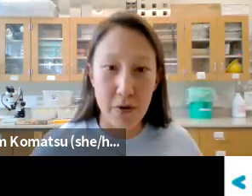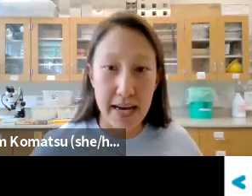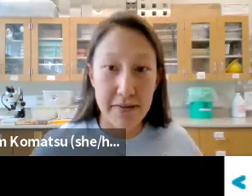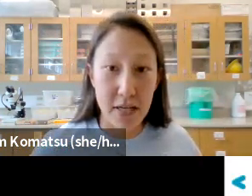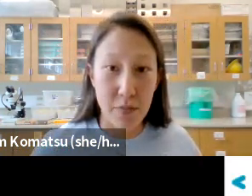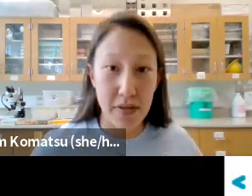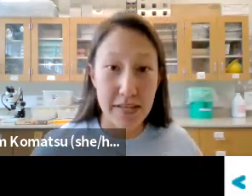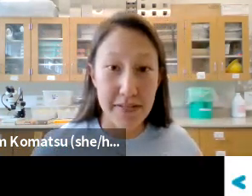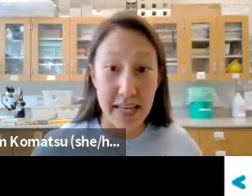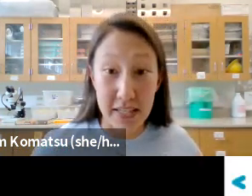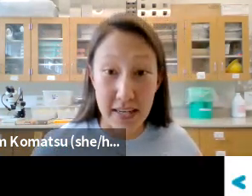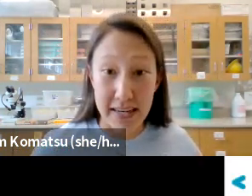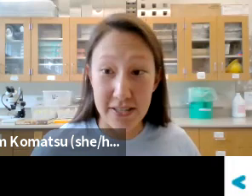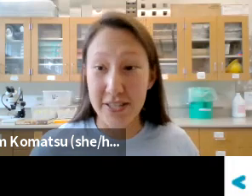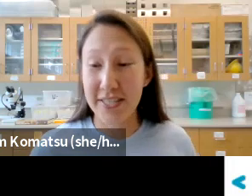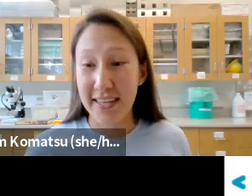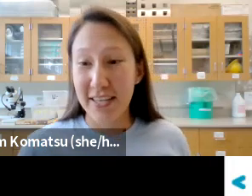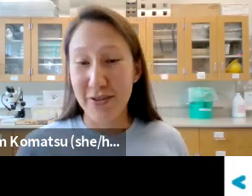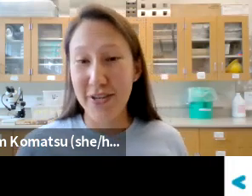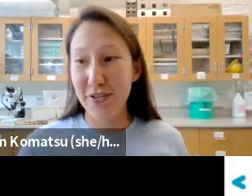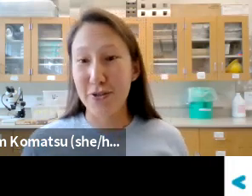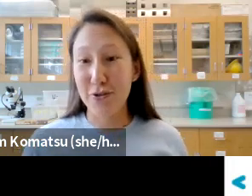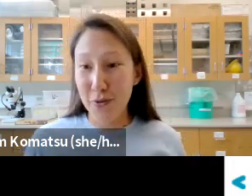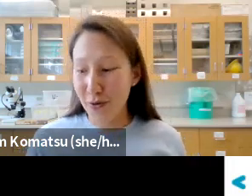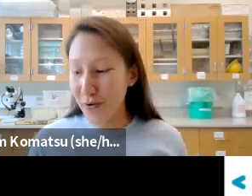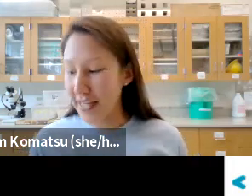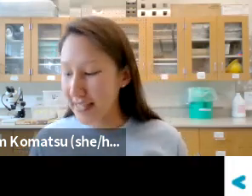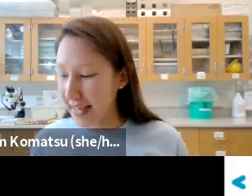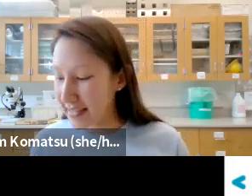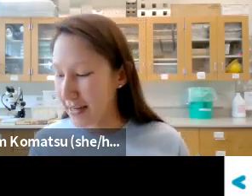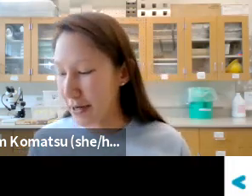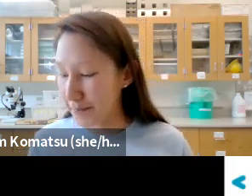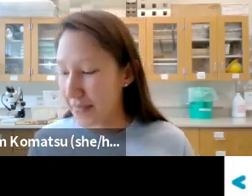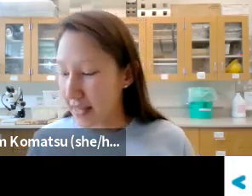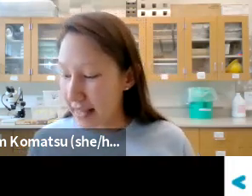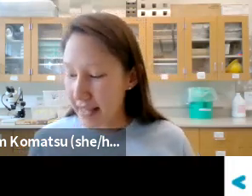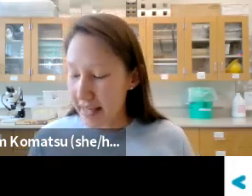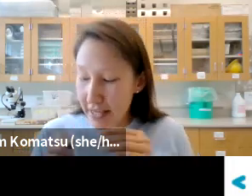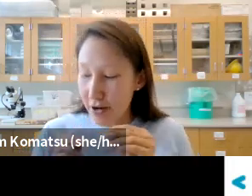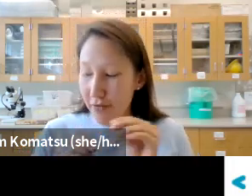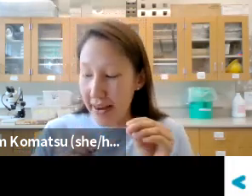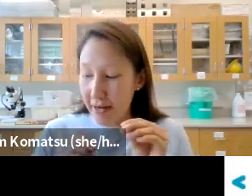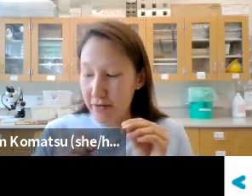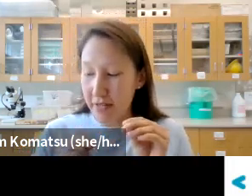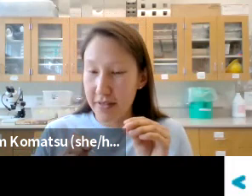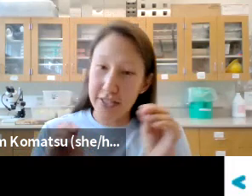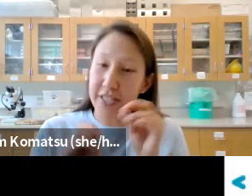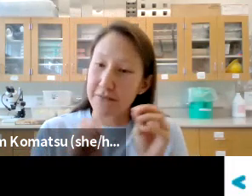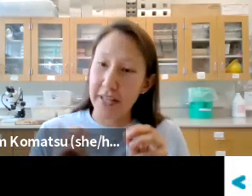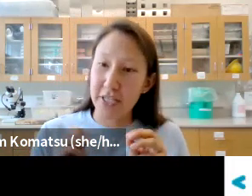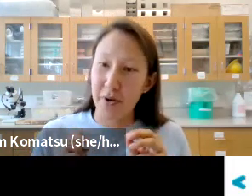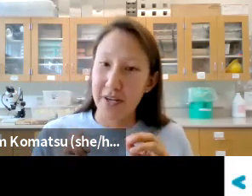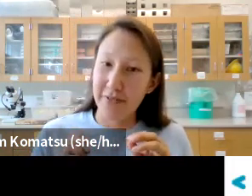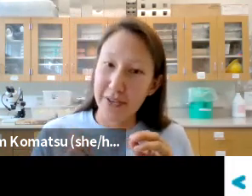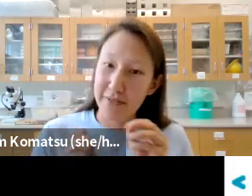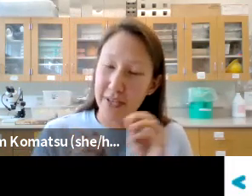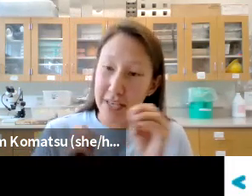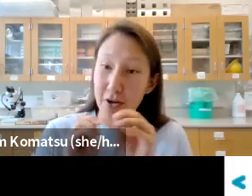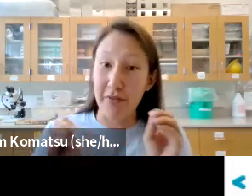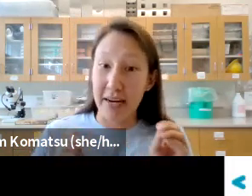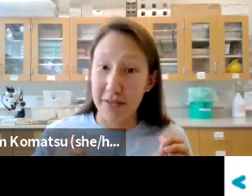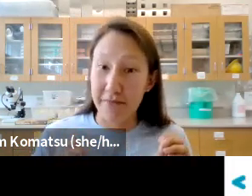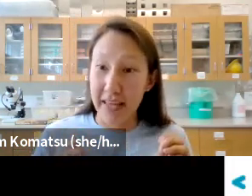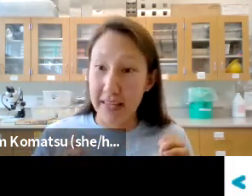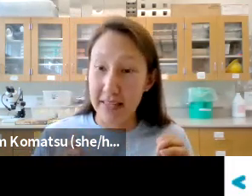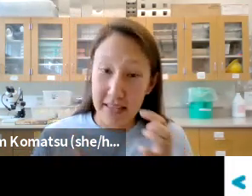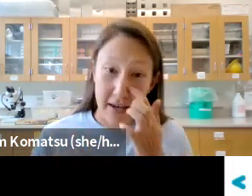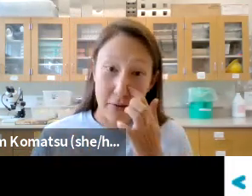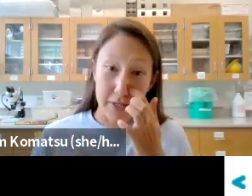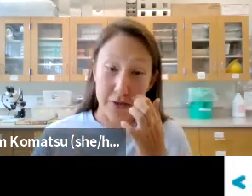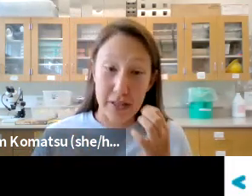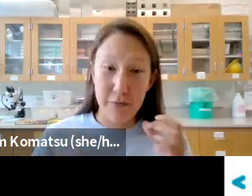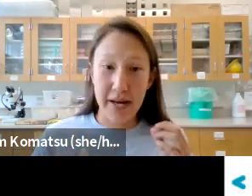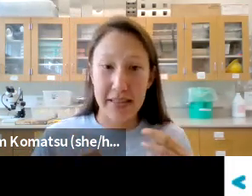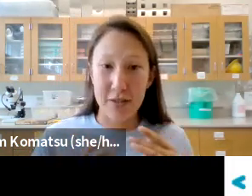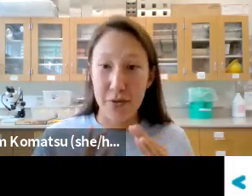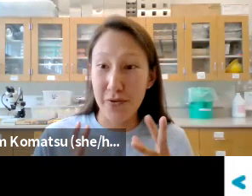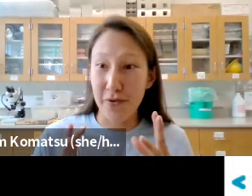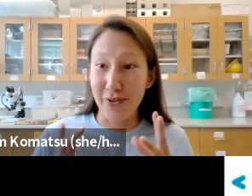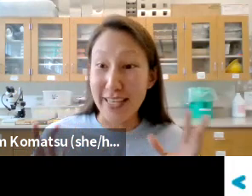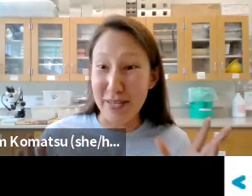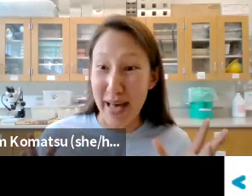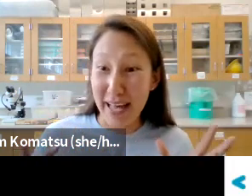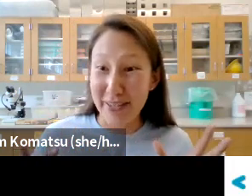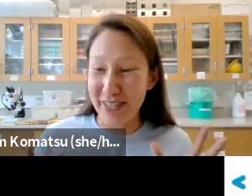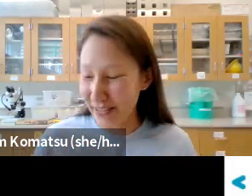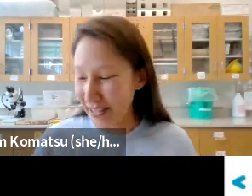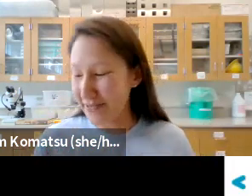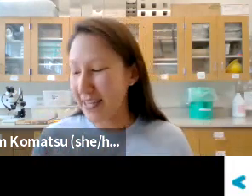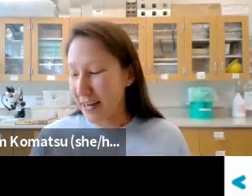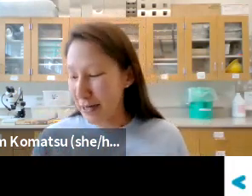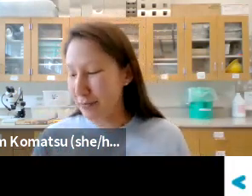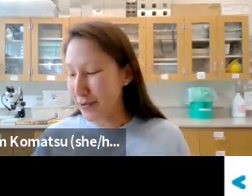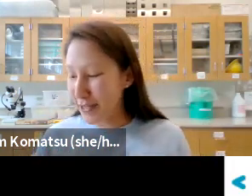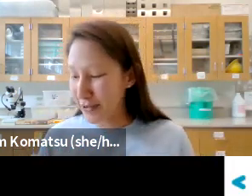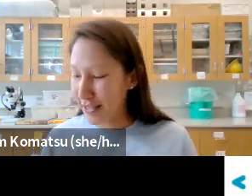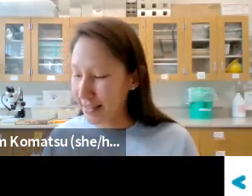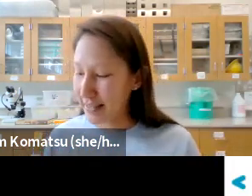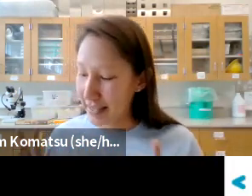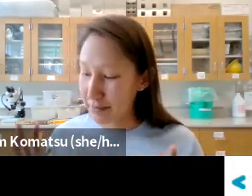Kim Komatsu (she/her): We have some leaf skeletonizers. So these are super cool insects, they eat around they just eat the fleshy part of the leaf, so they eat around the veins, and so they leave behind that beautiful lacy patterns in the leaves So these are things like